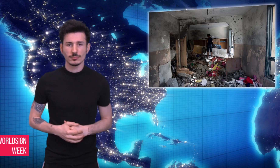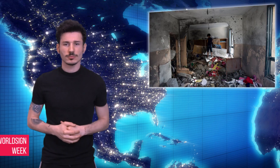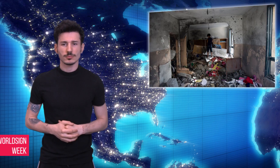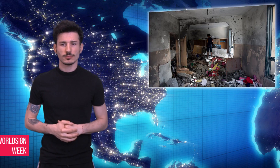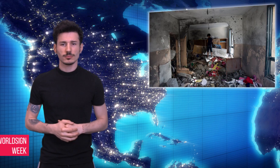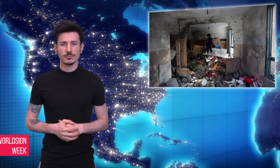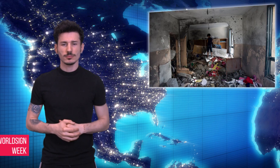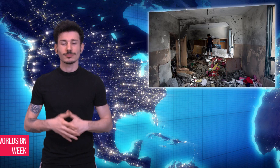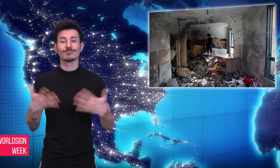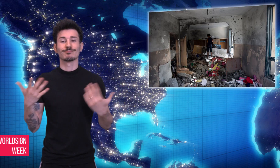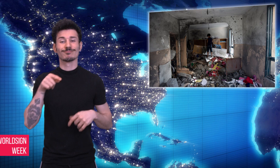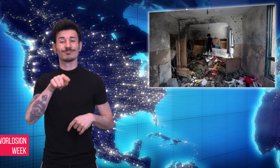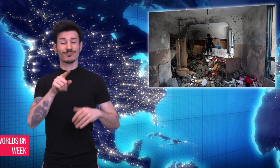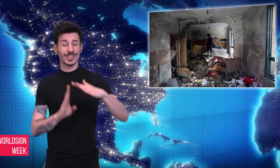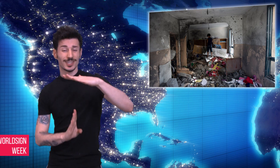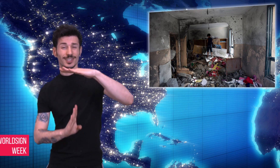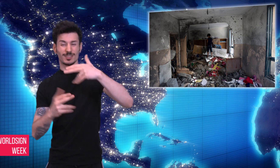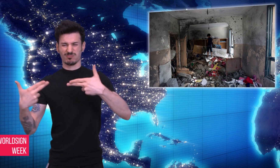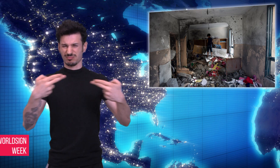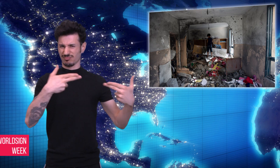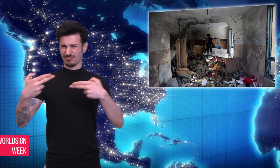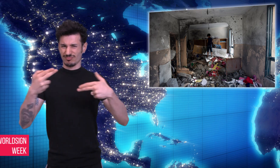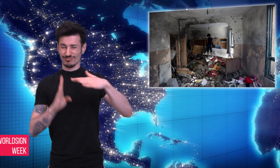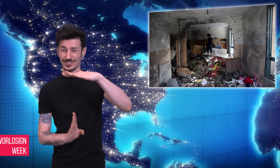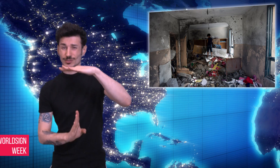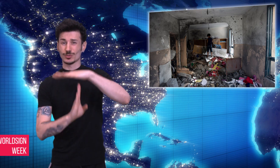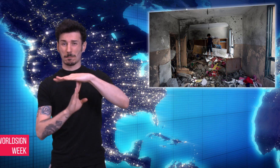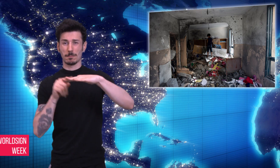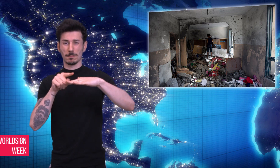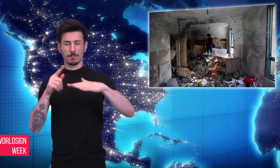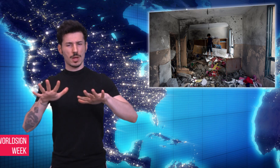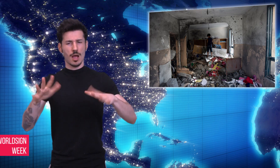the truce offered no benefits to Israel.